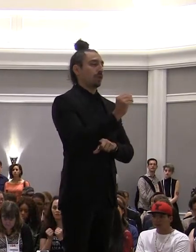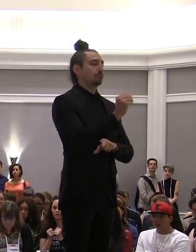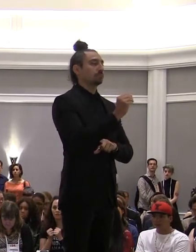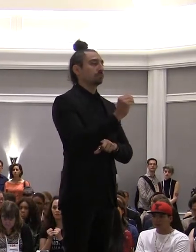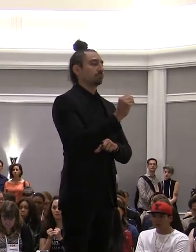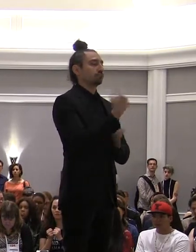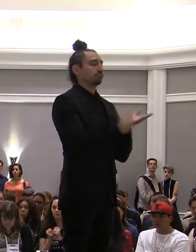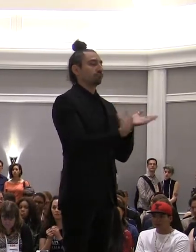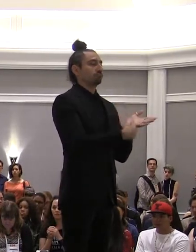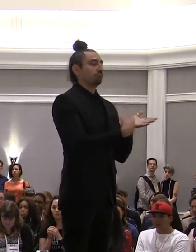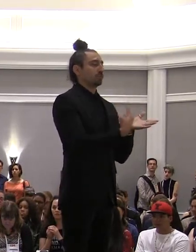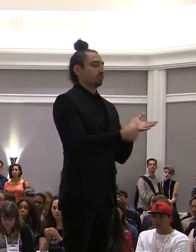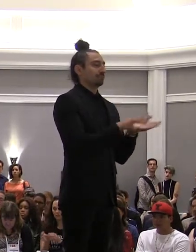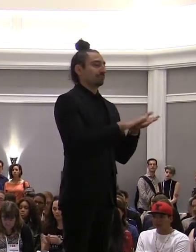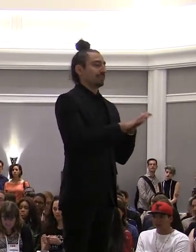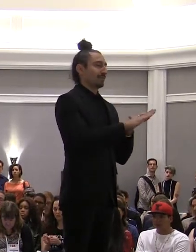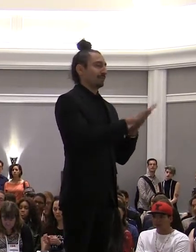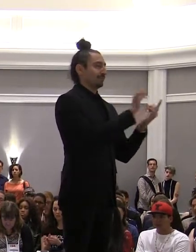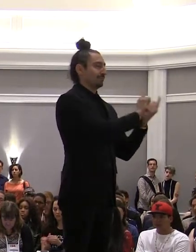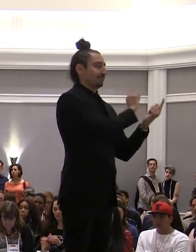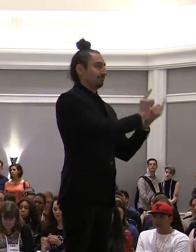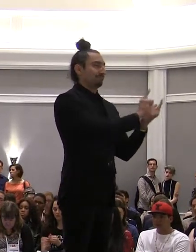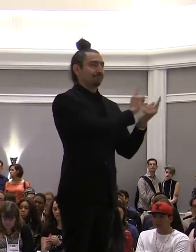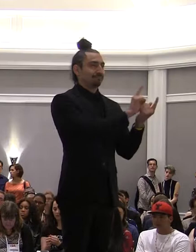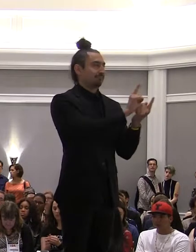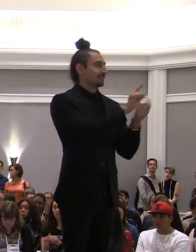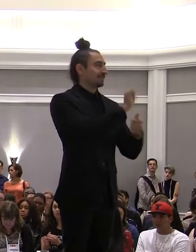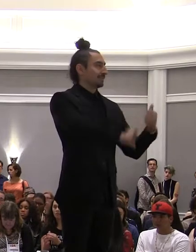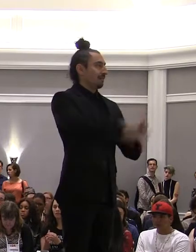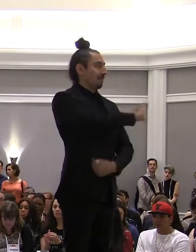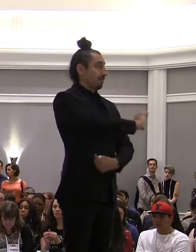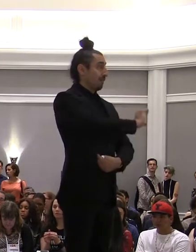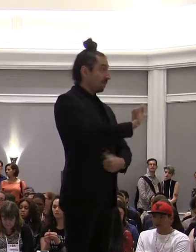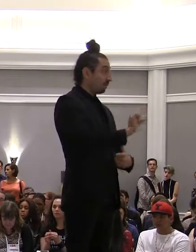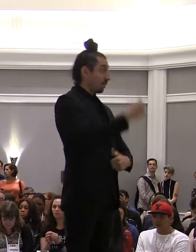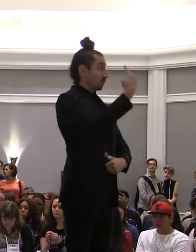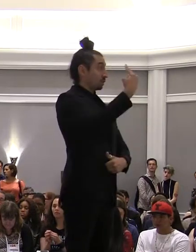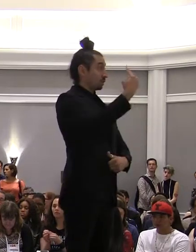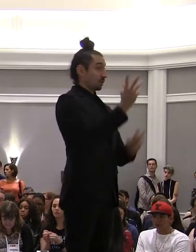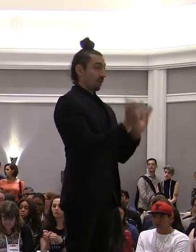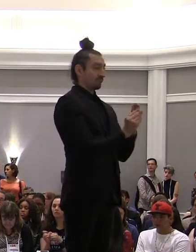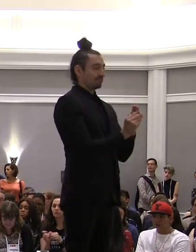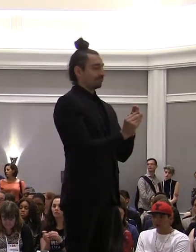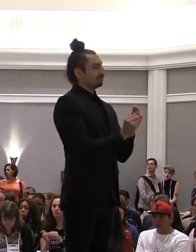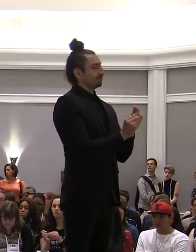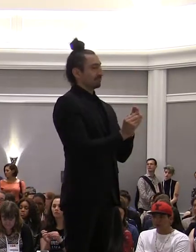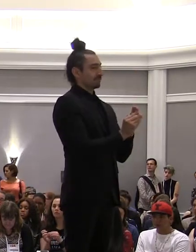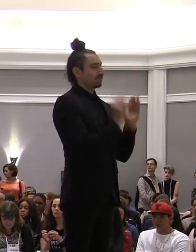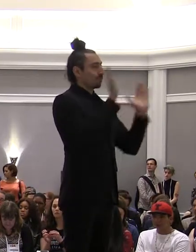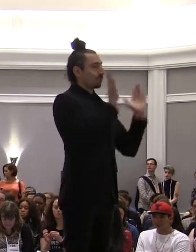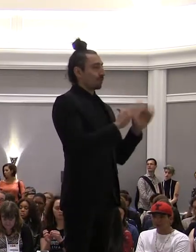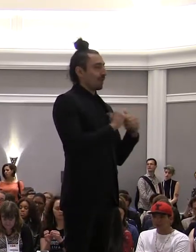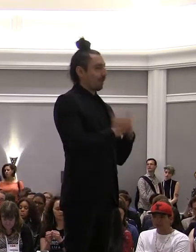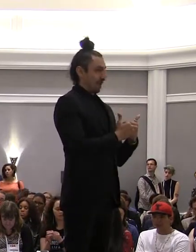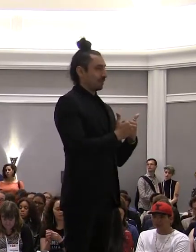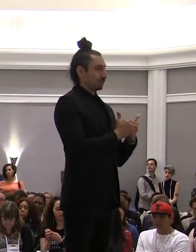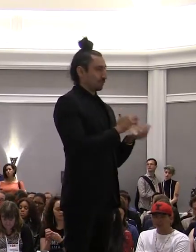some of your fellow attendees. Especially if this is your first conference, that's a great way to get to know people. OK, that was Dinearounds. Alright.